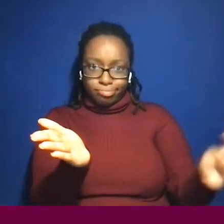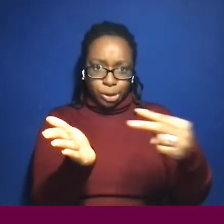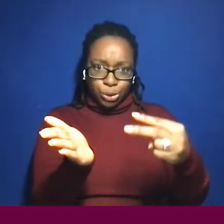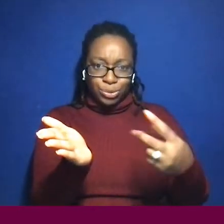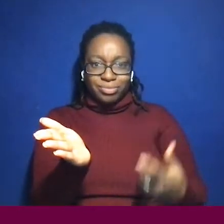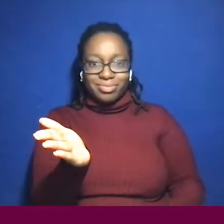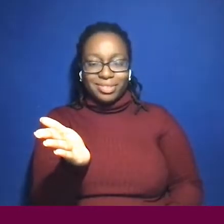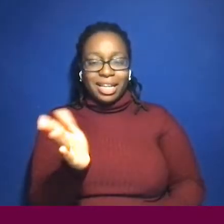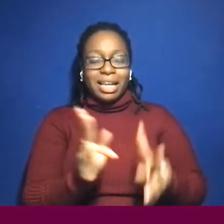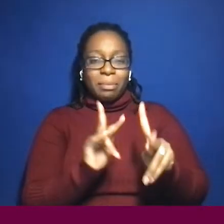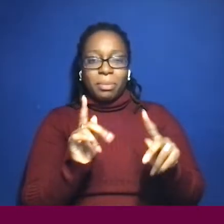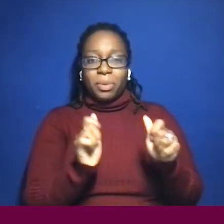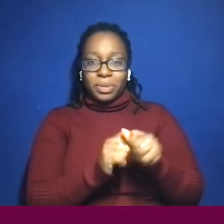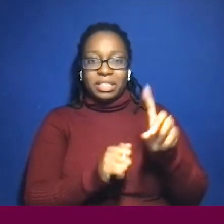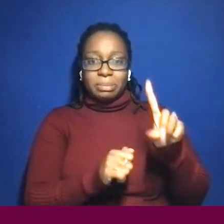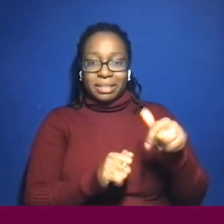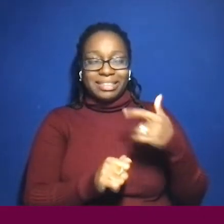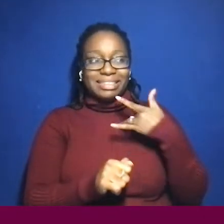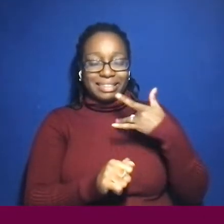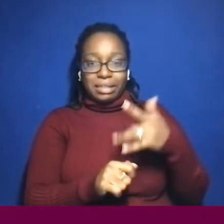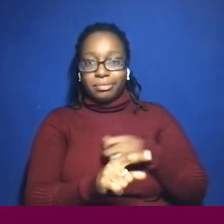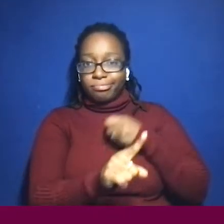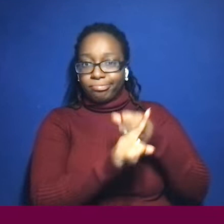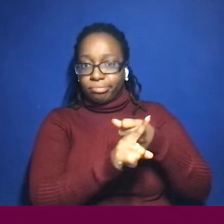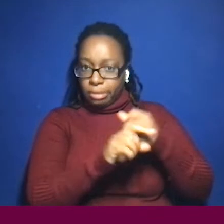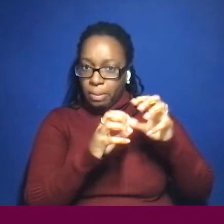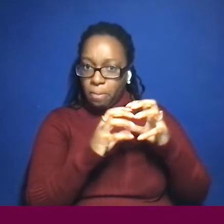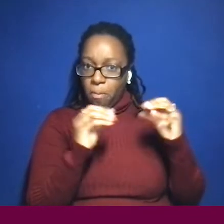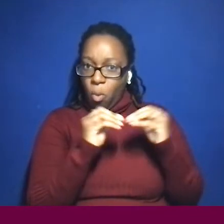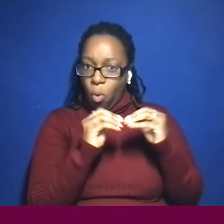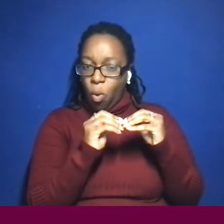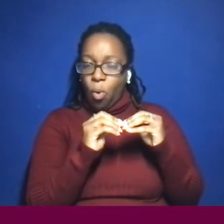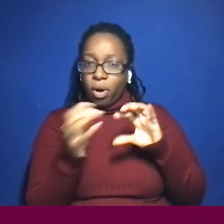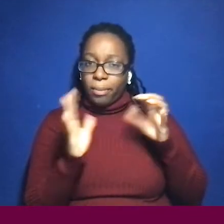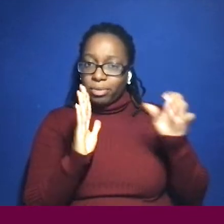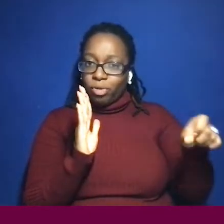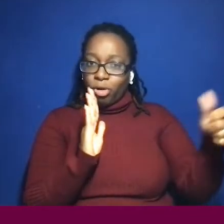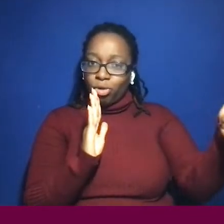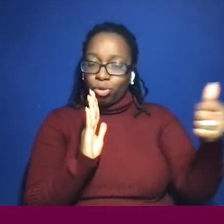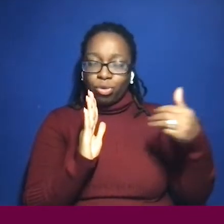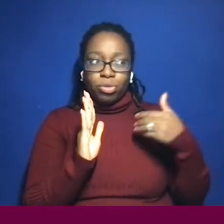with disabilities are disproportionately impacted. And all these metrics and some of